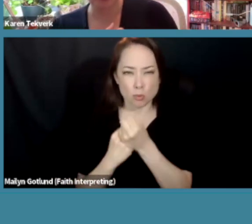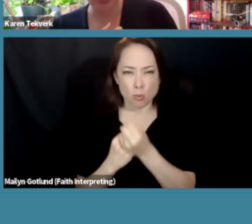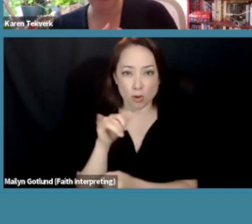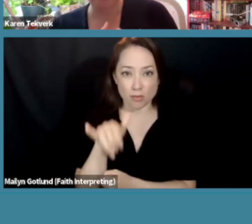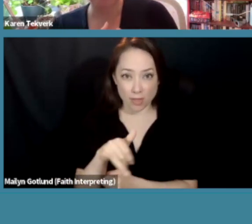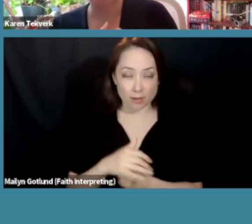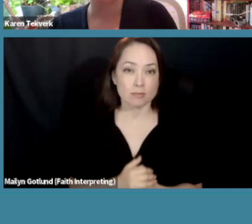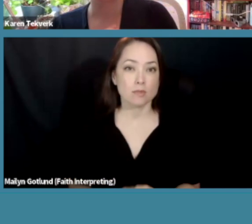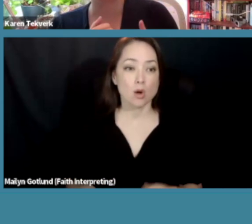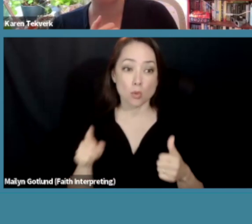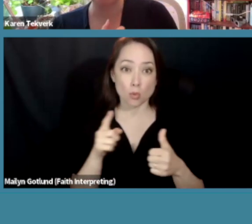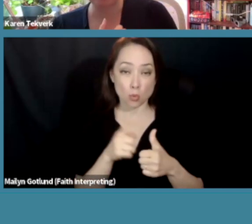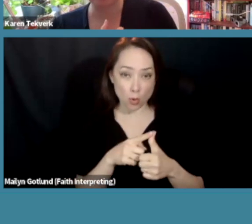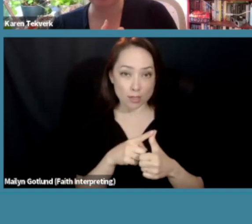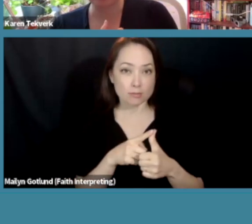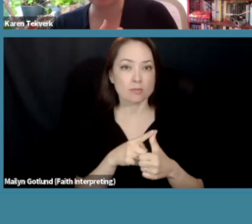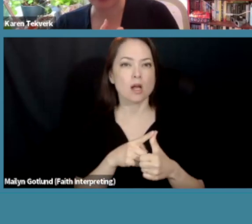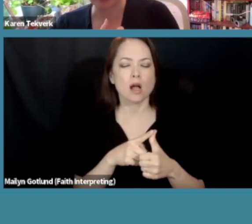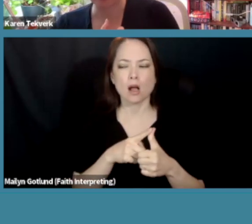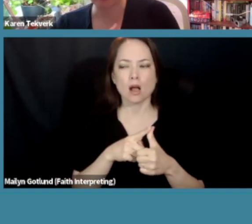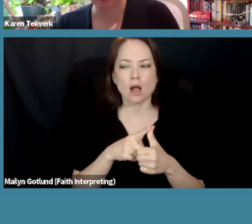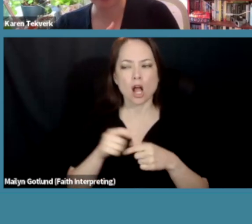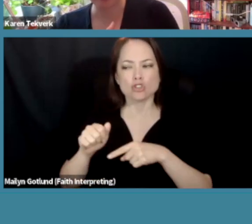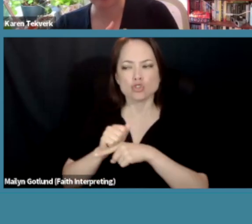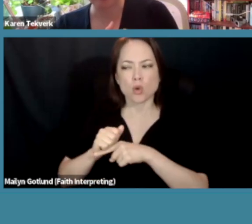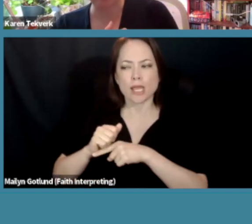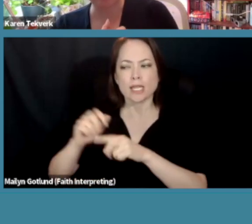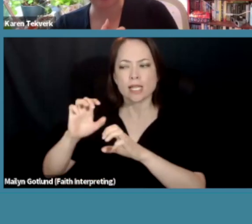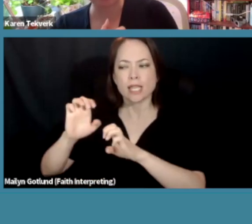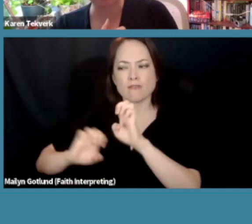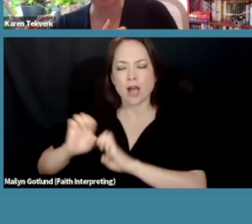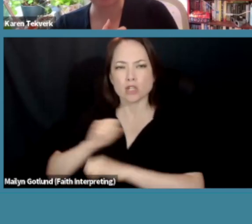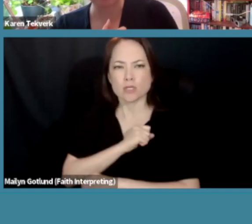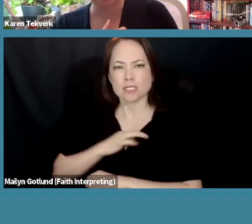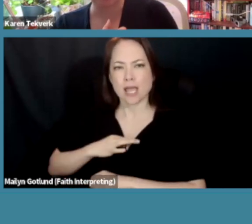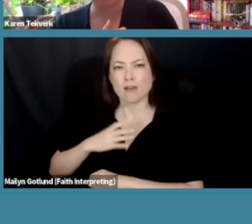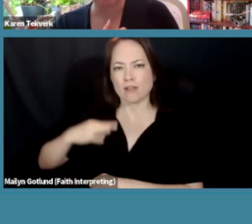One, train evaluation staff and volunteers on Access Basics.